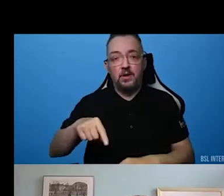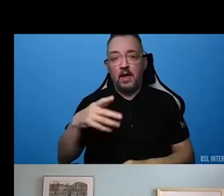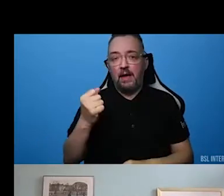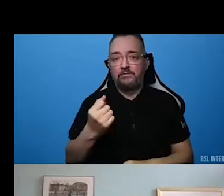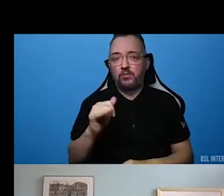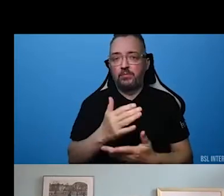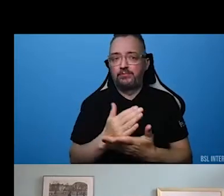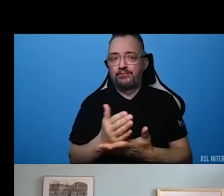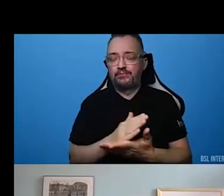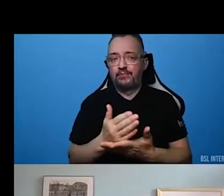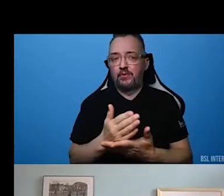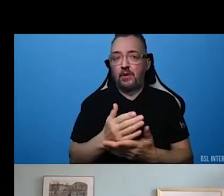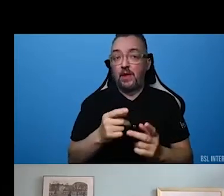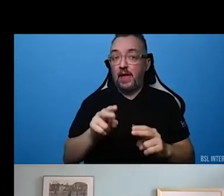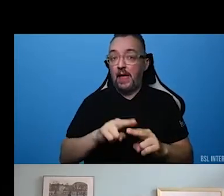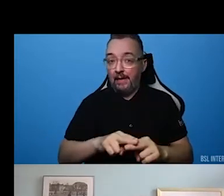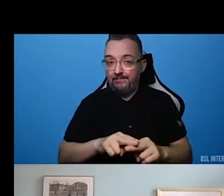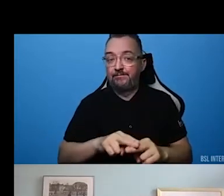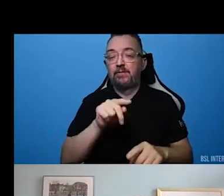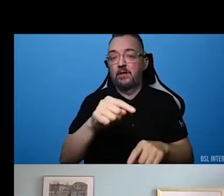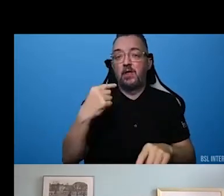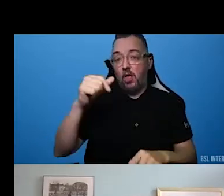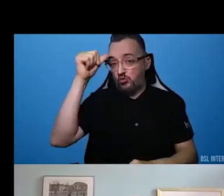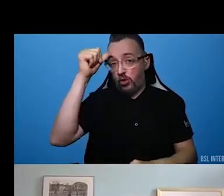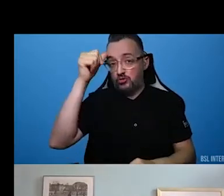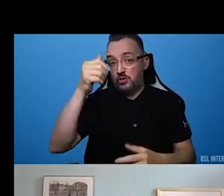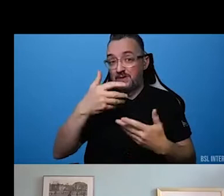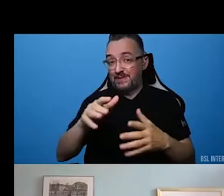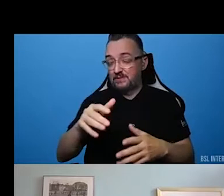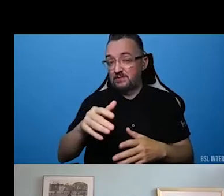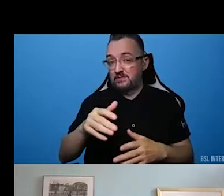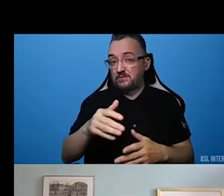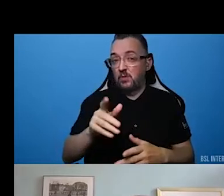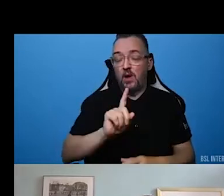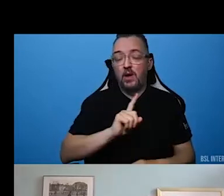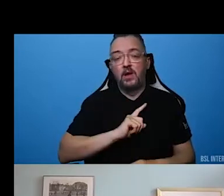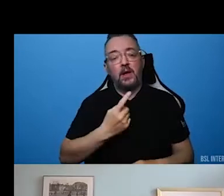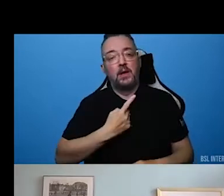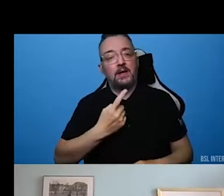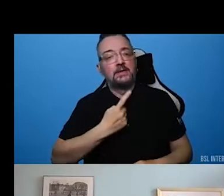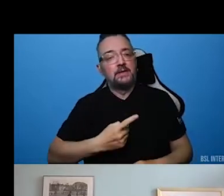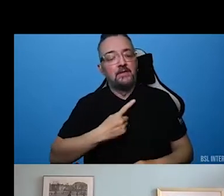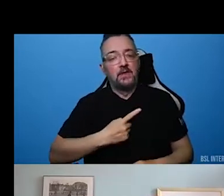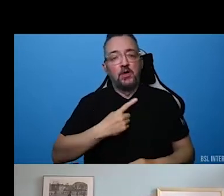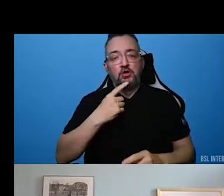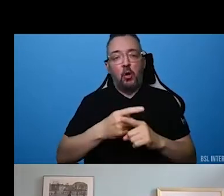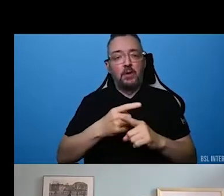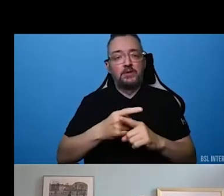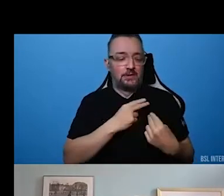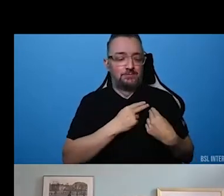as to how conscious or unconscious the knowledge is. So for myself this idea of disavowal appeals to me